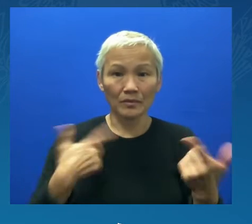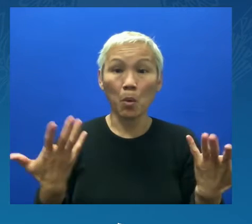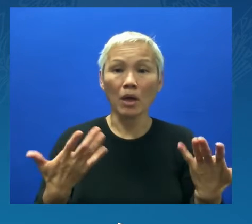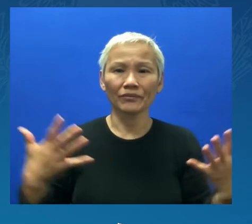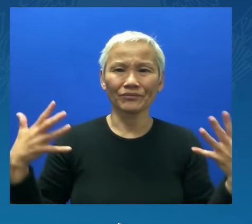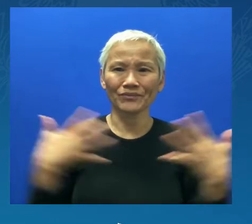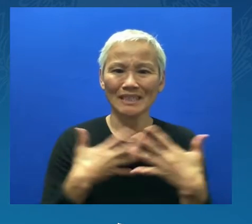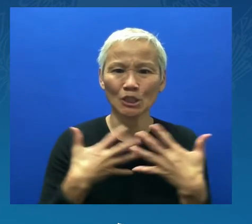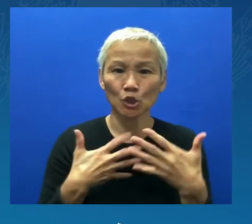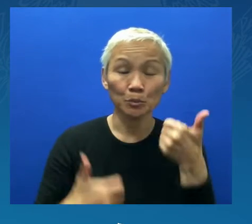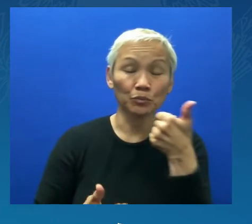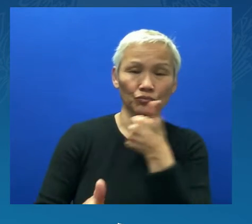and the acts of harassment.